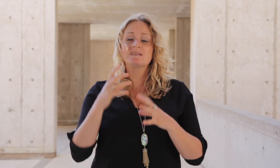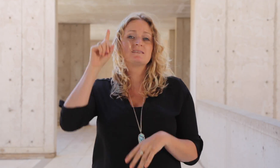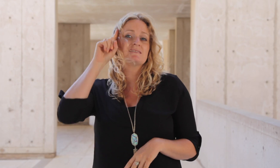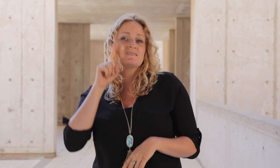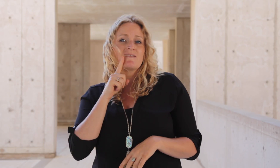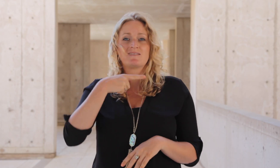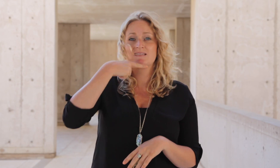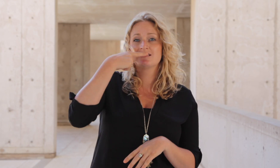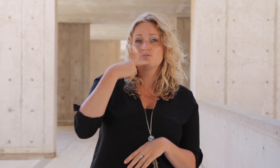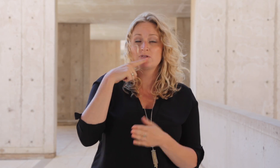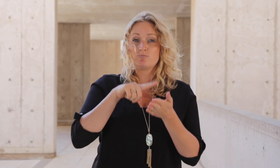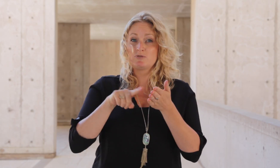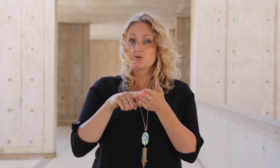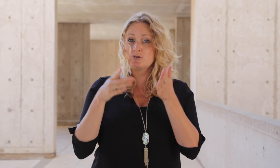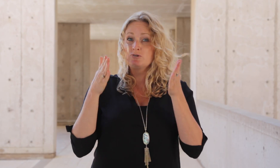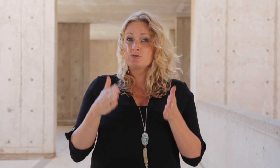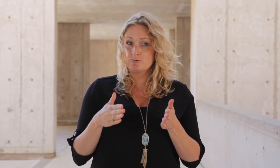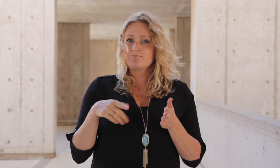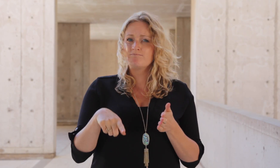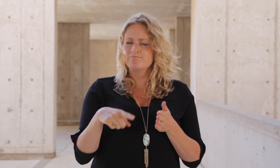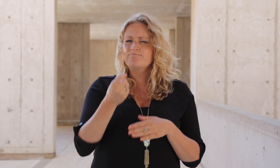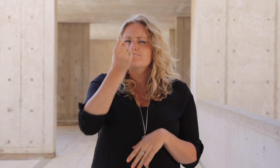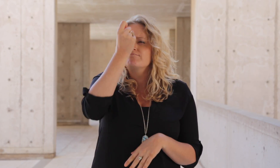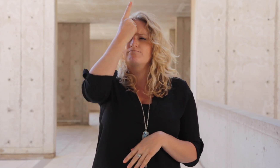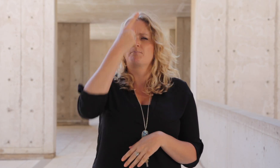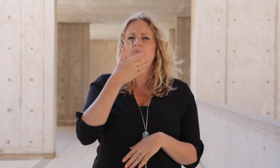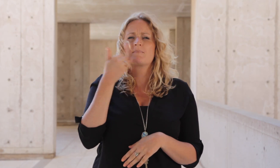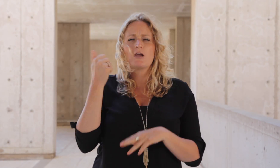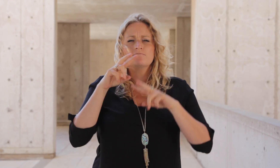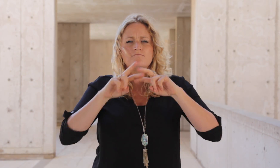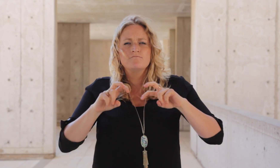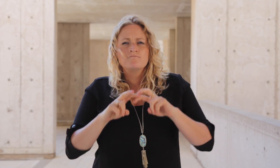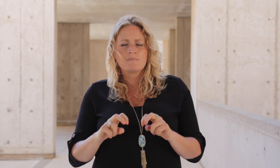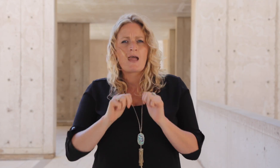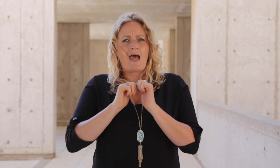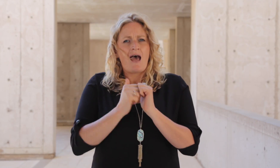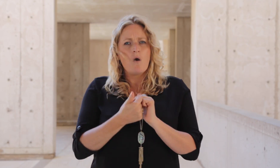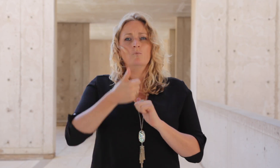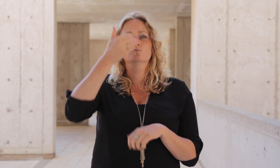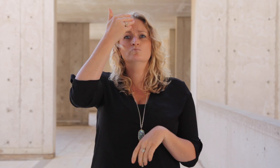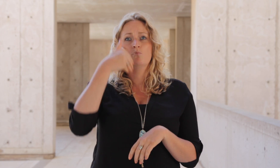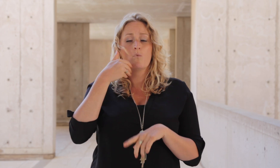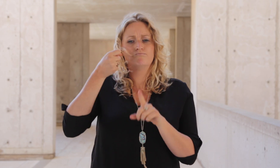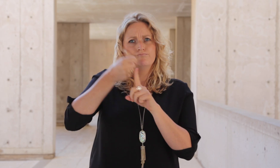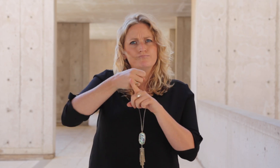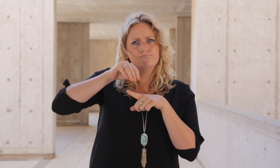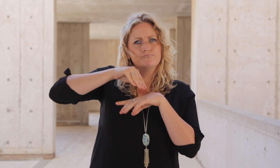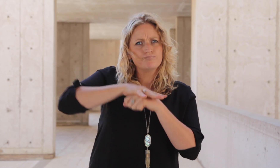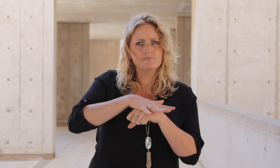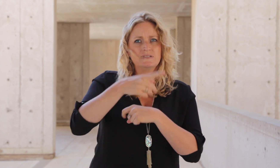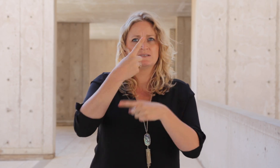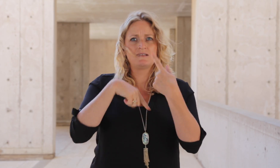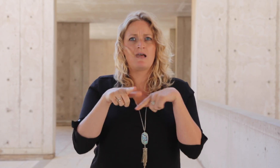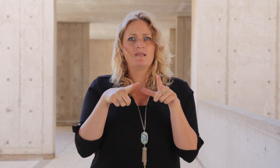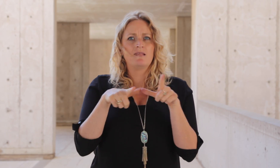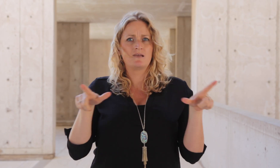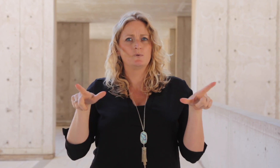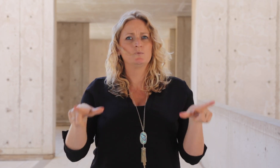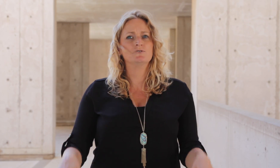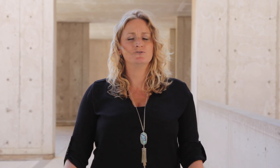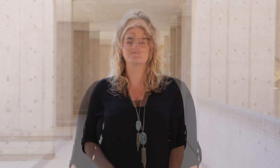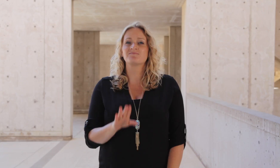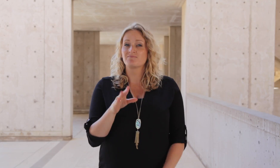can better understand the effects of stroke on sign language by spreading awareness of the importance for sign language therapy.